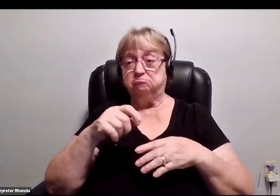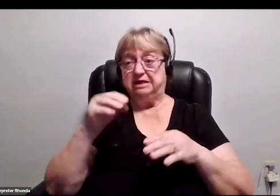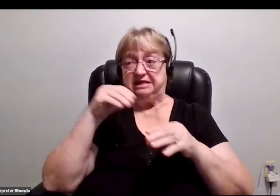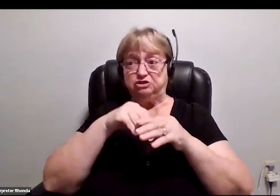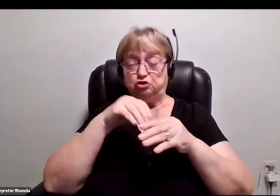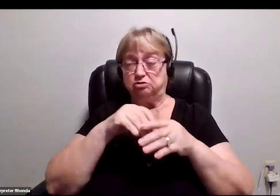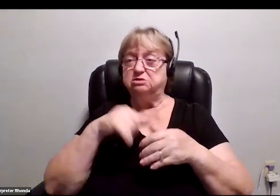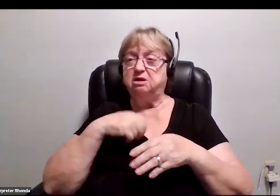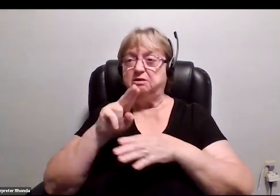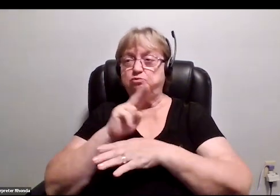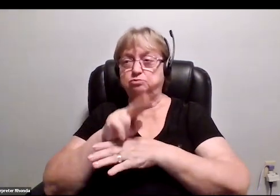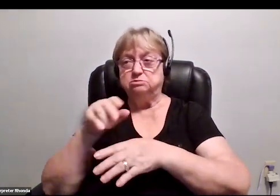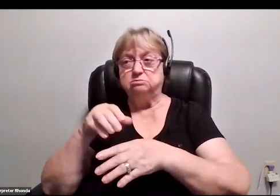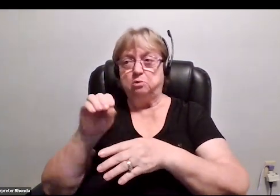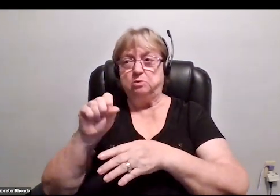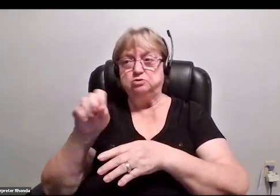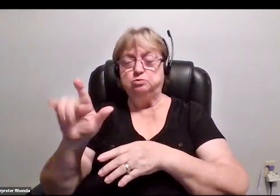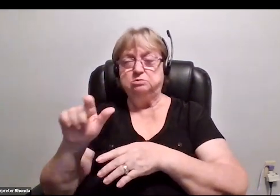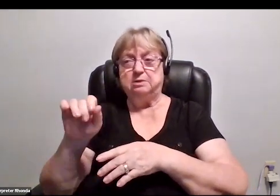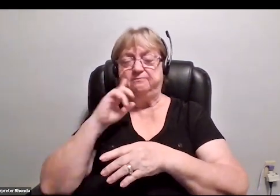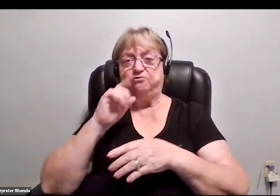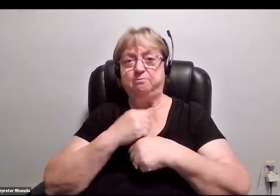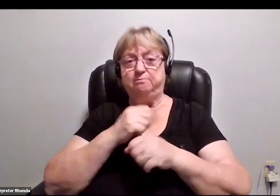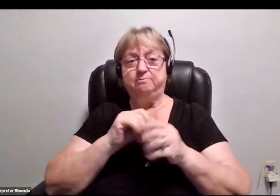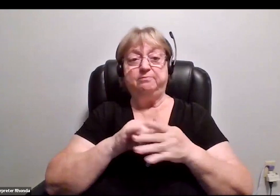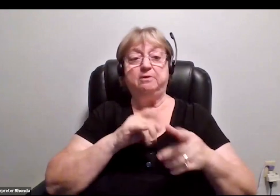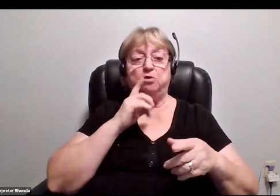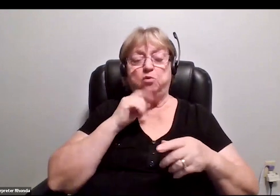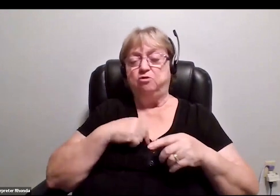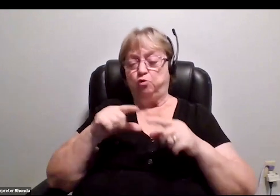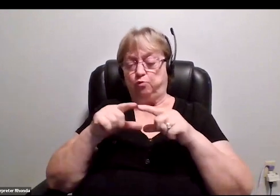These are little rectangles that are different lengths that were precalibrated.